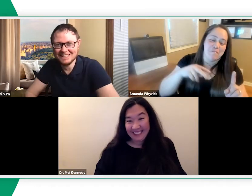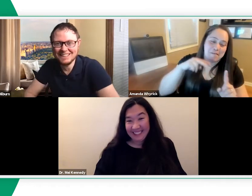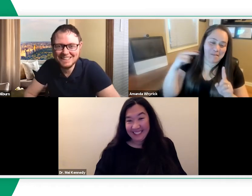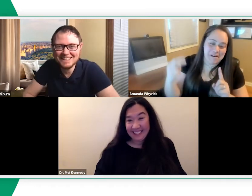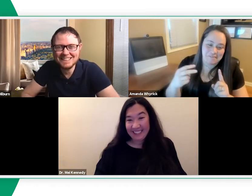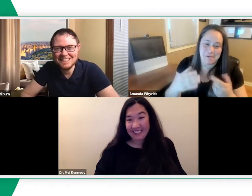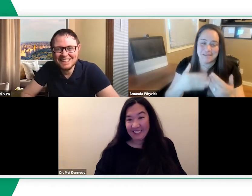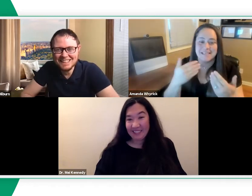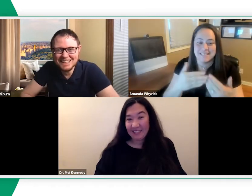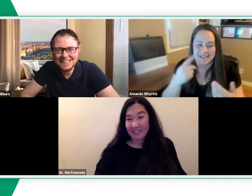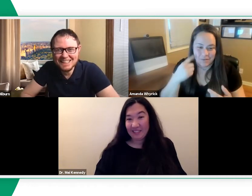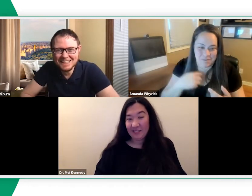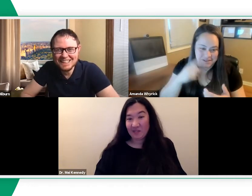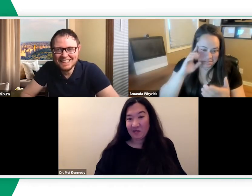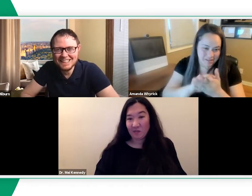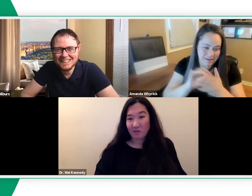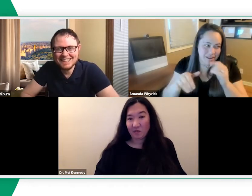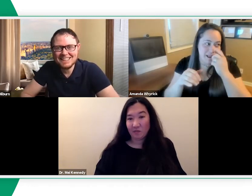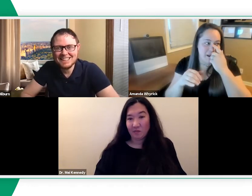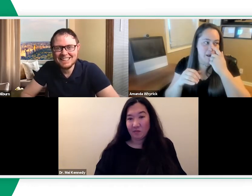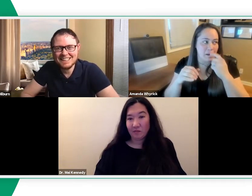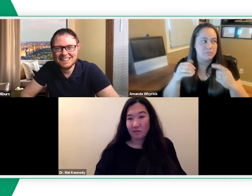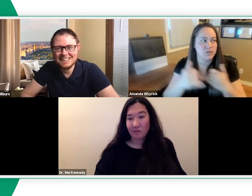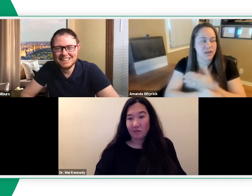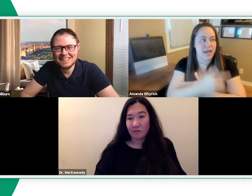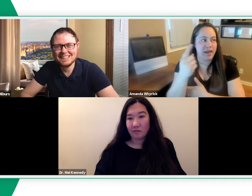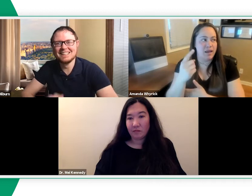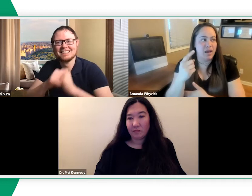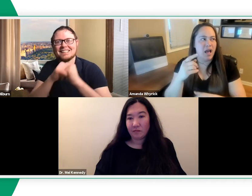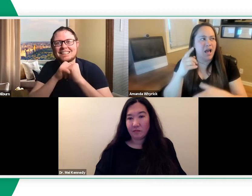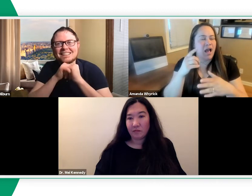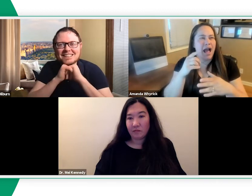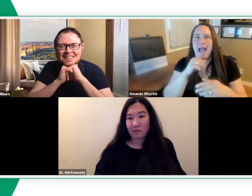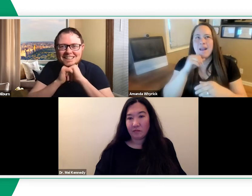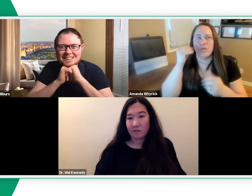From my point-of-view, it’s easy for me to believe that. Today – I don't